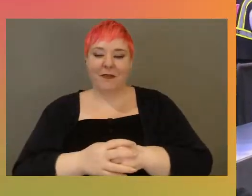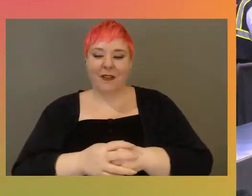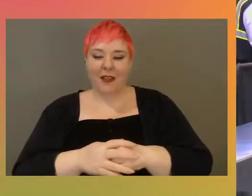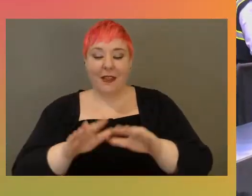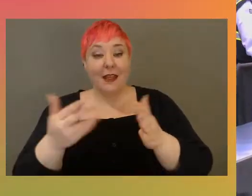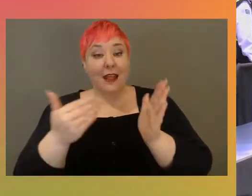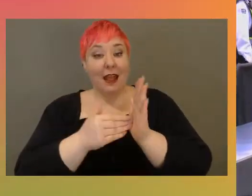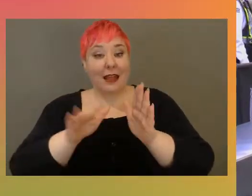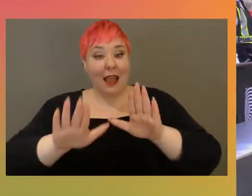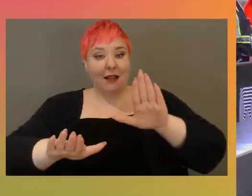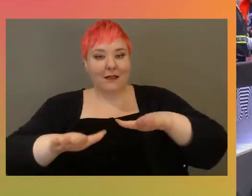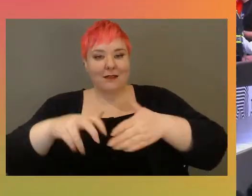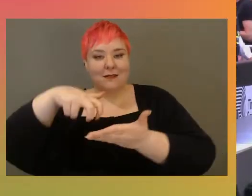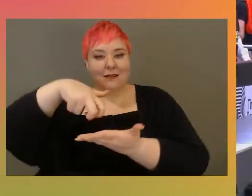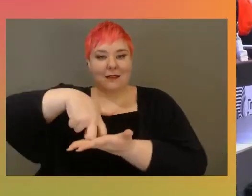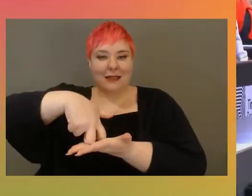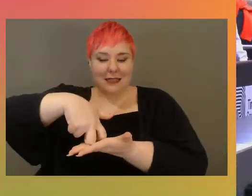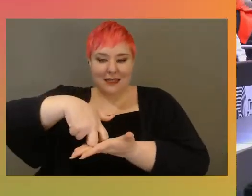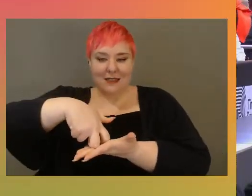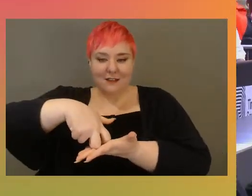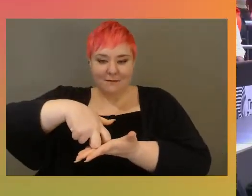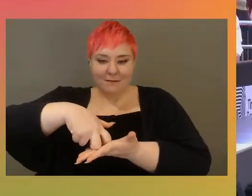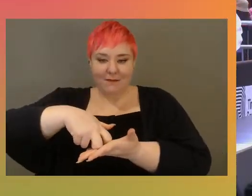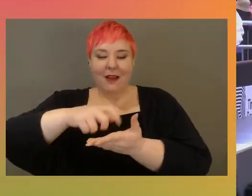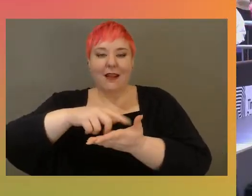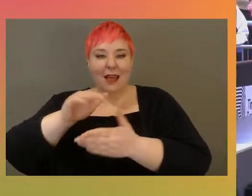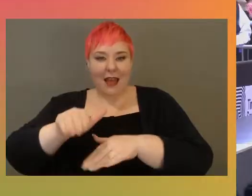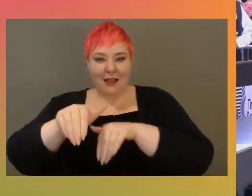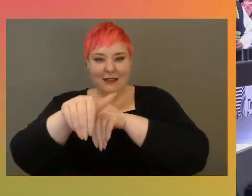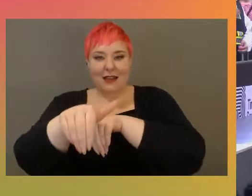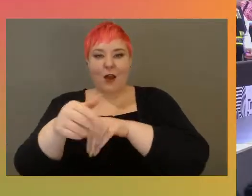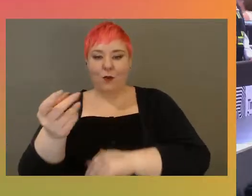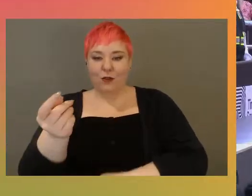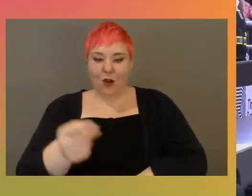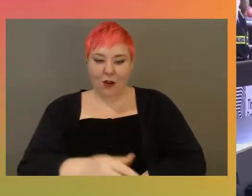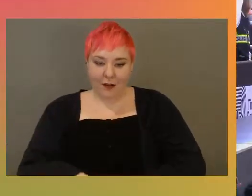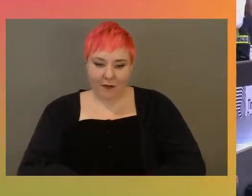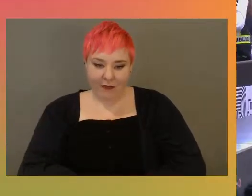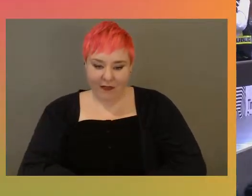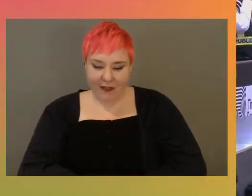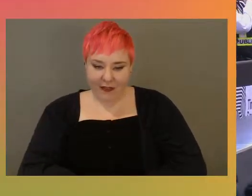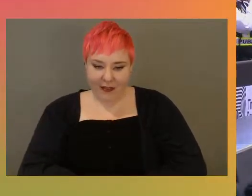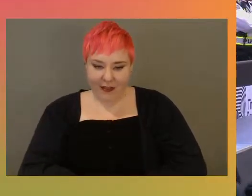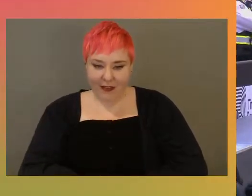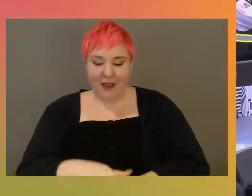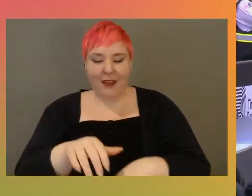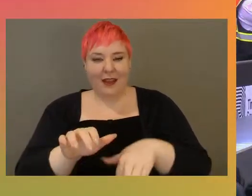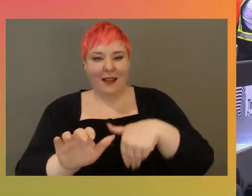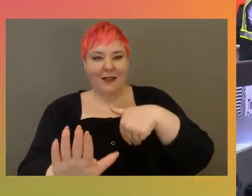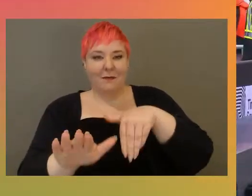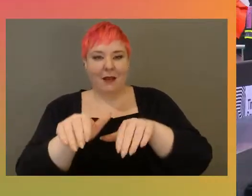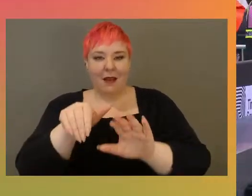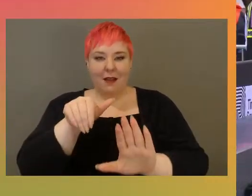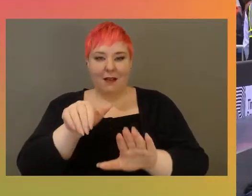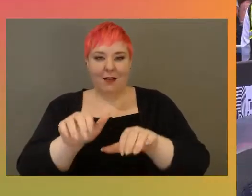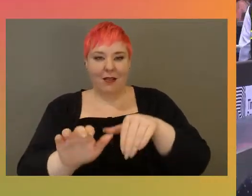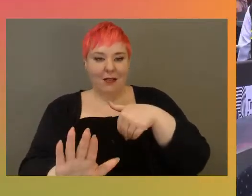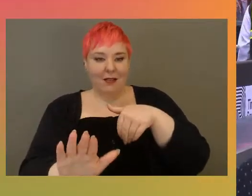AND EVENNESS AND AND EQUANIMITY. MOVE BACK TO YOUR HANDS AND